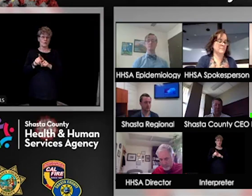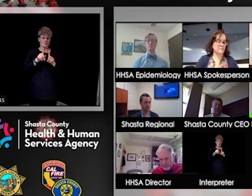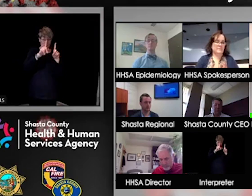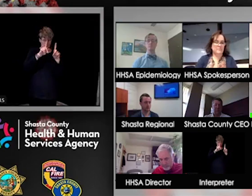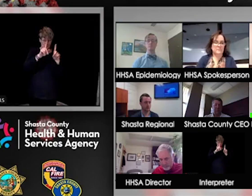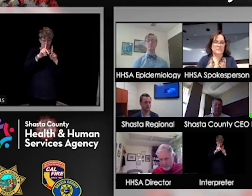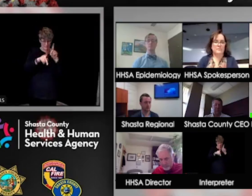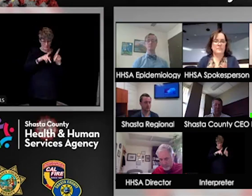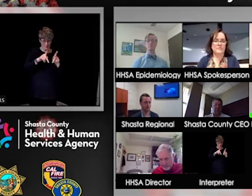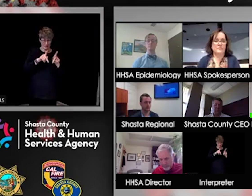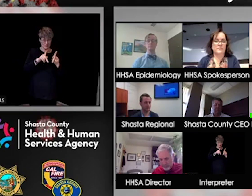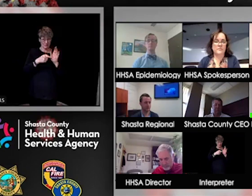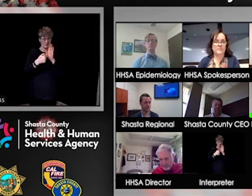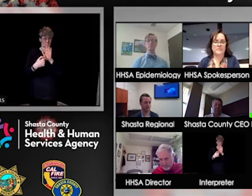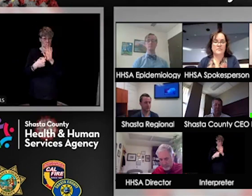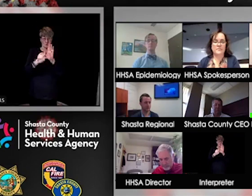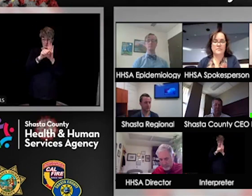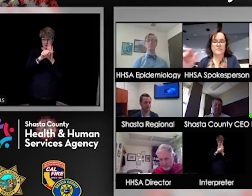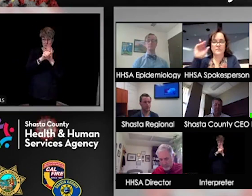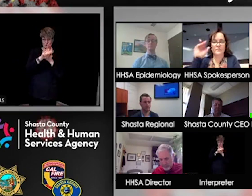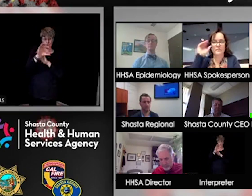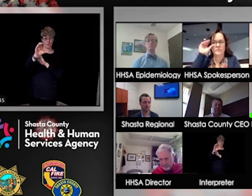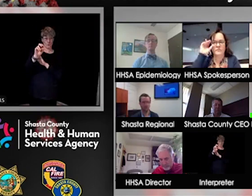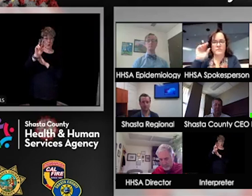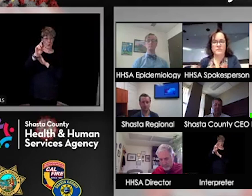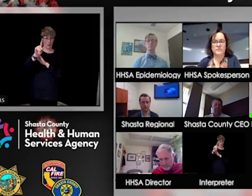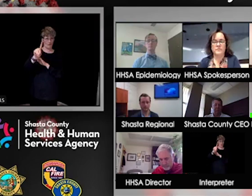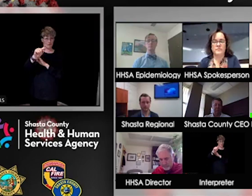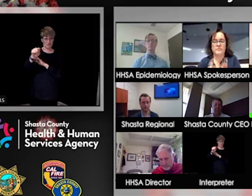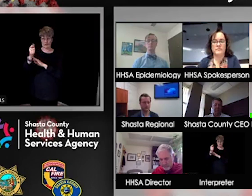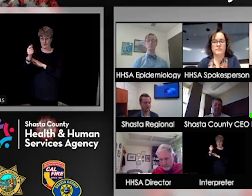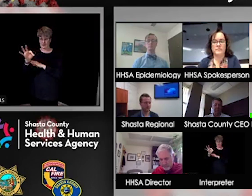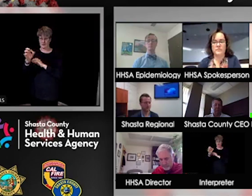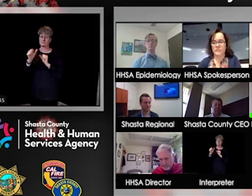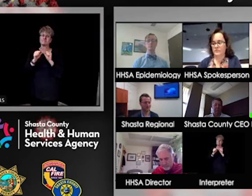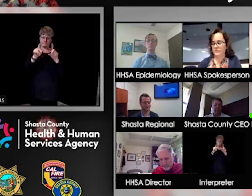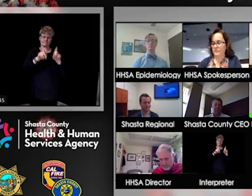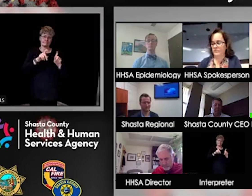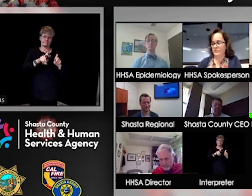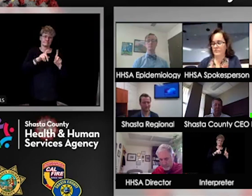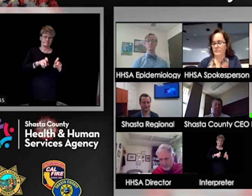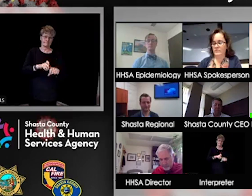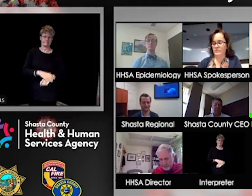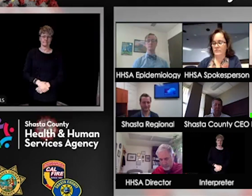making sure that is happening. We need to continue to ensure that we have capacity to